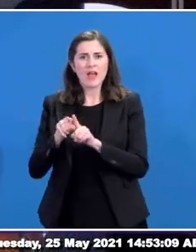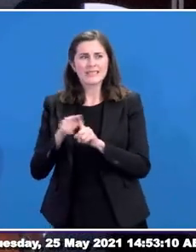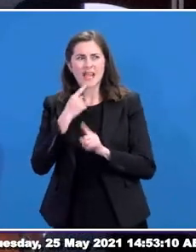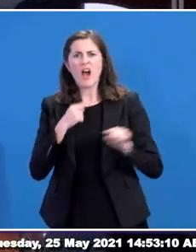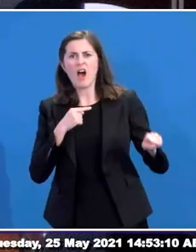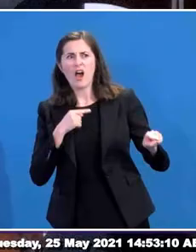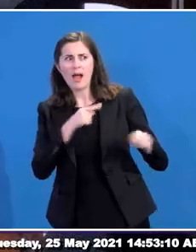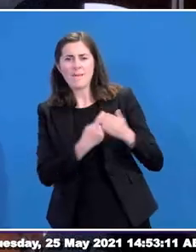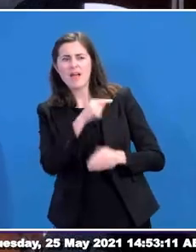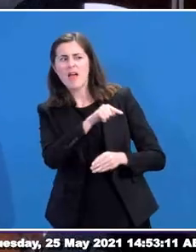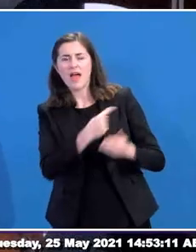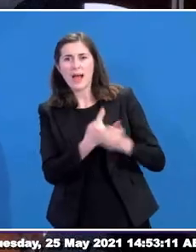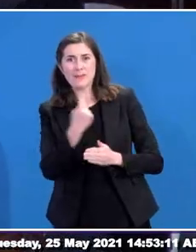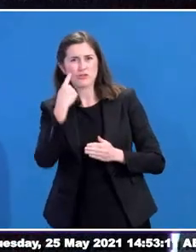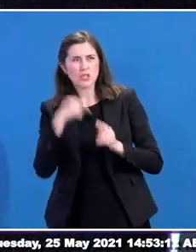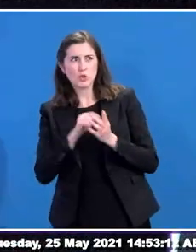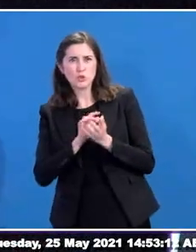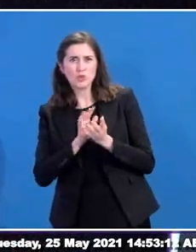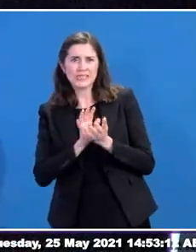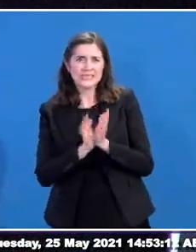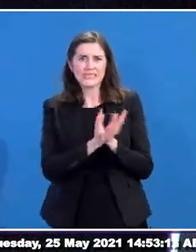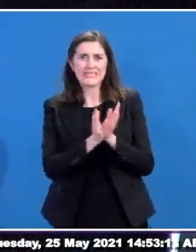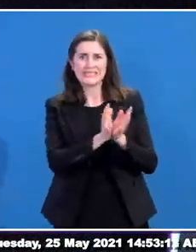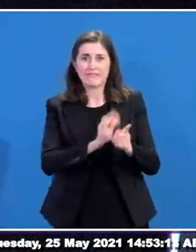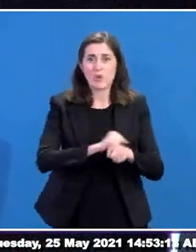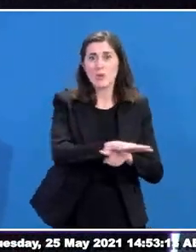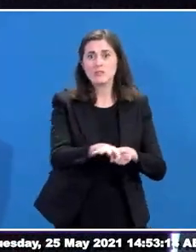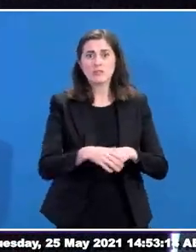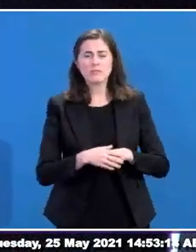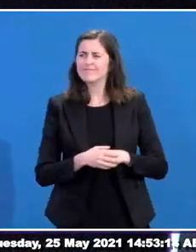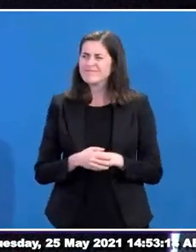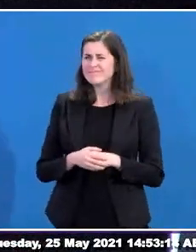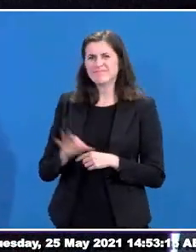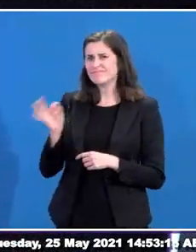Have you ever had that sort of pressure? No, I've never felt pressured to make a finding.